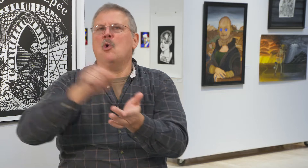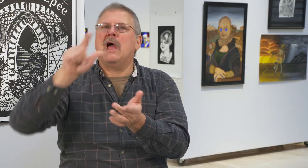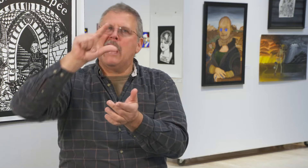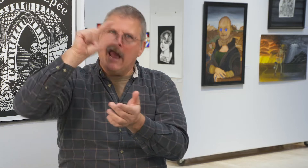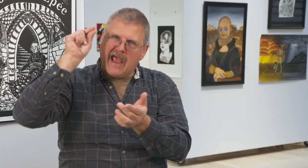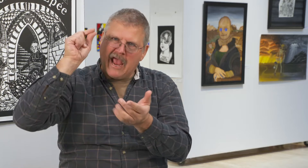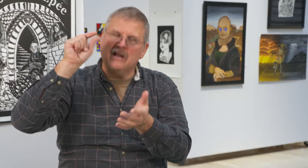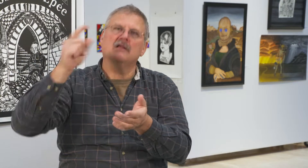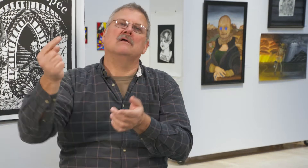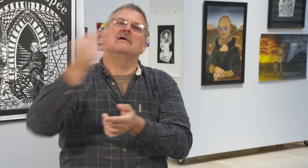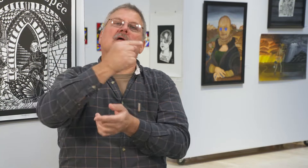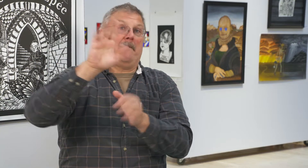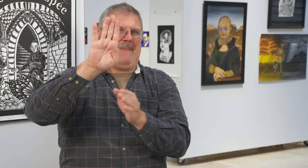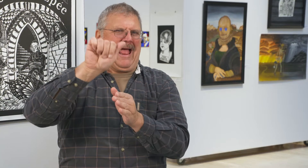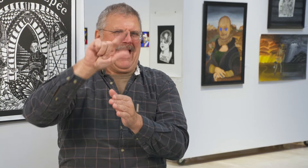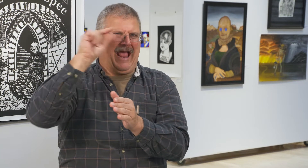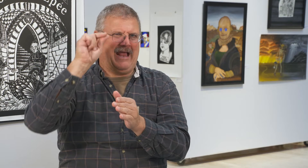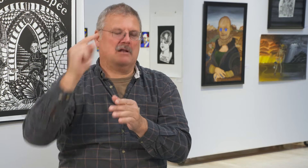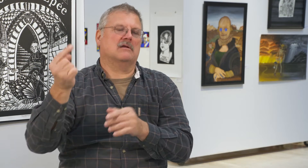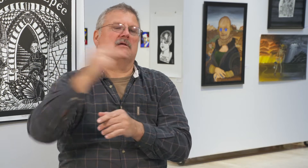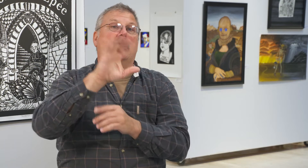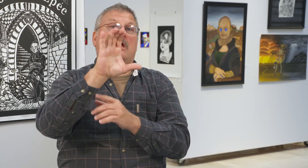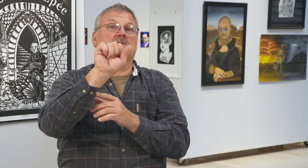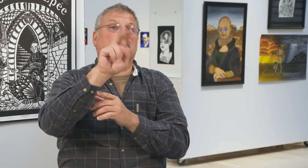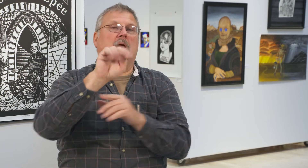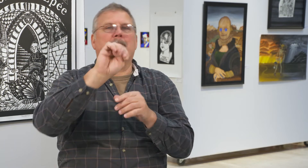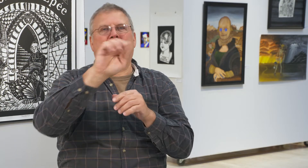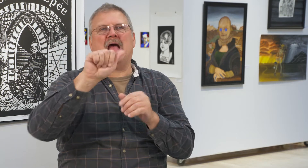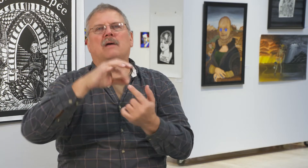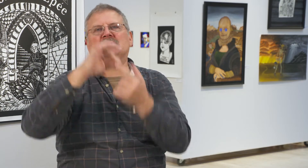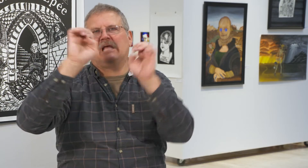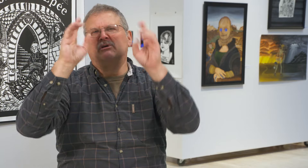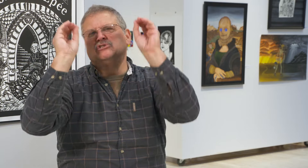completed high school, and graduated 5 years later. I then went to Gallaudet and earned a bachelor's degree